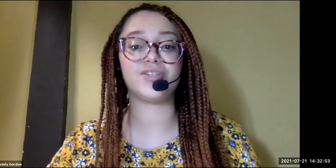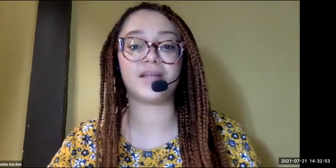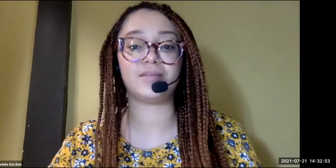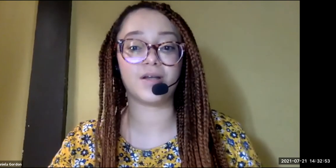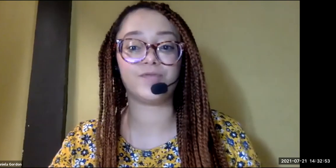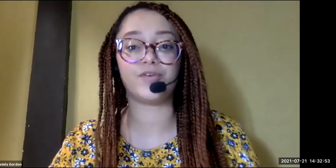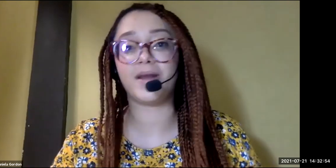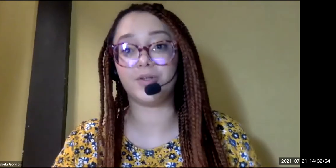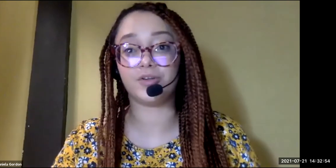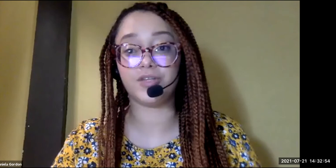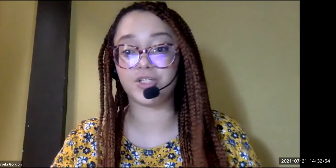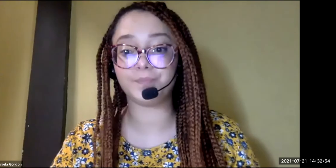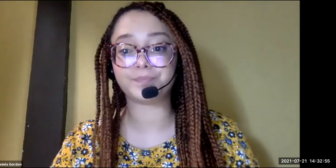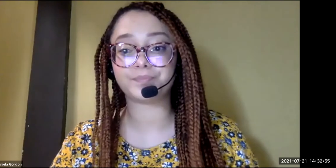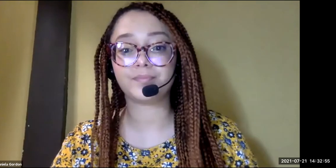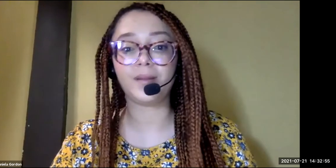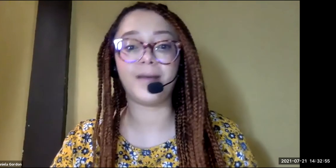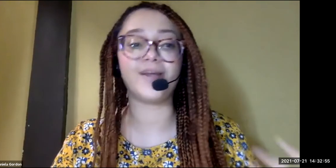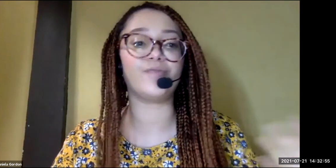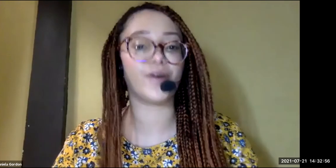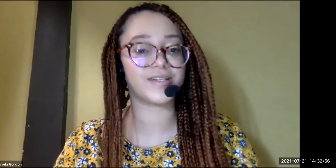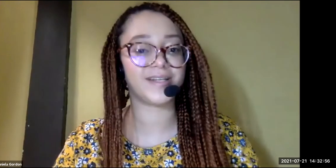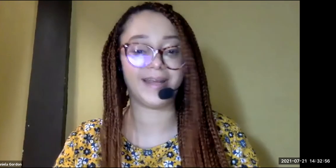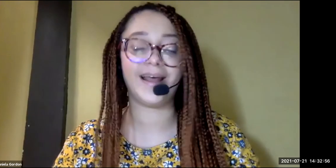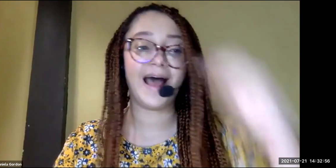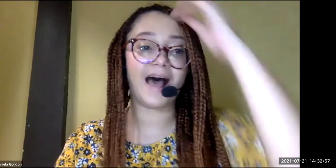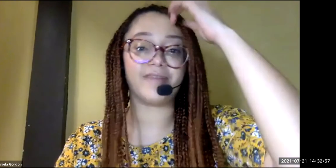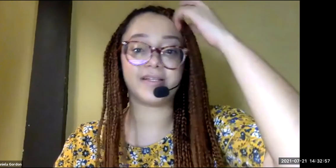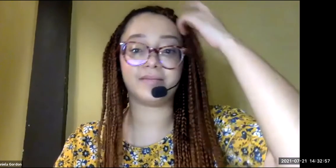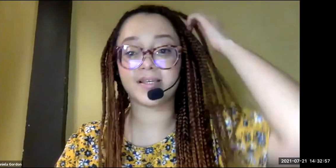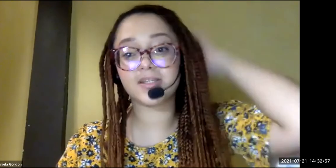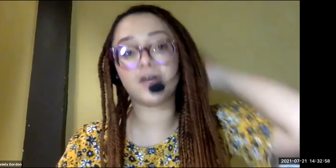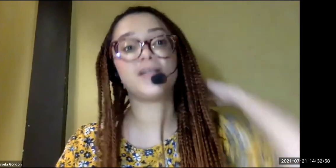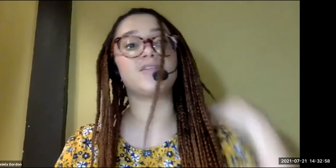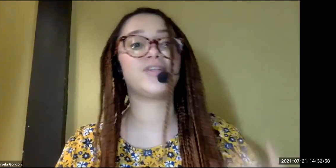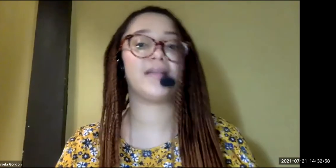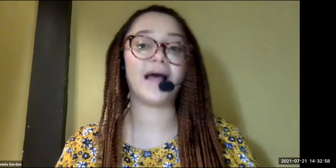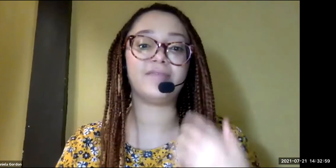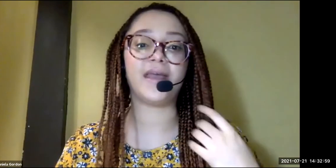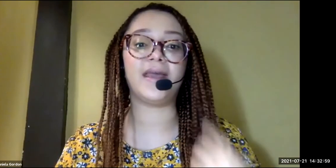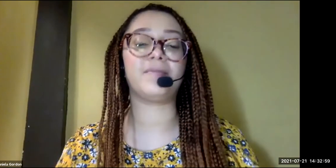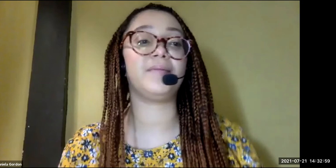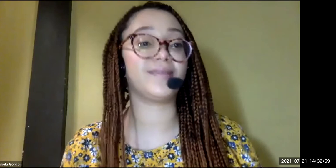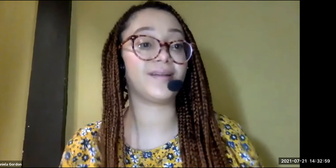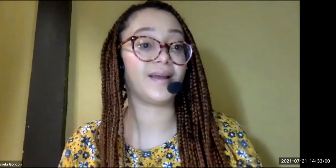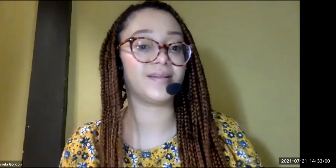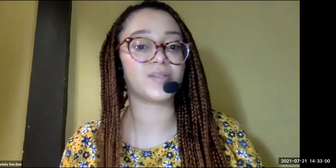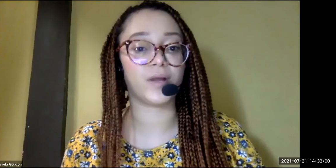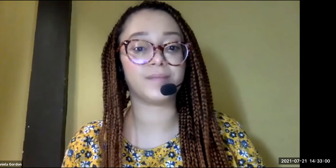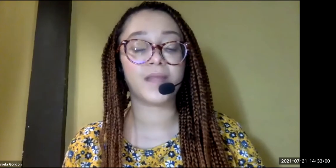when I was 16. I was doing great, friends, good grades, everything was pretty good. I didn't expect things to change that much for my new